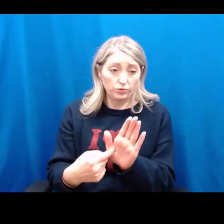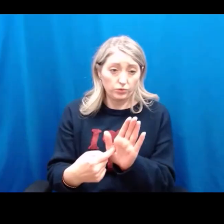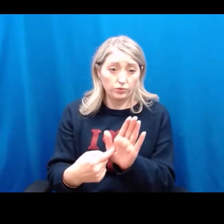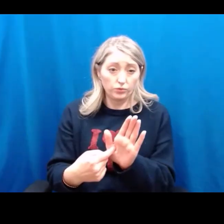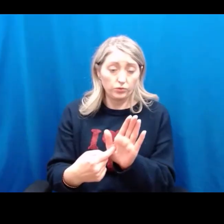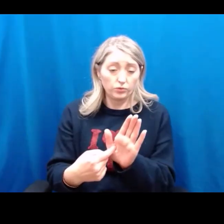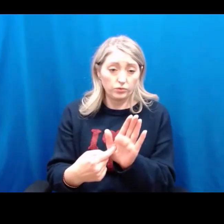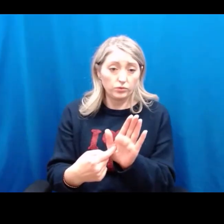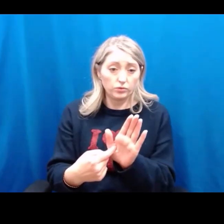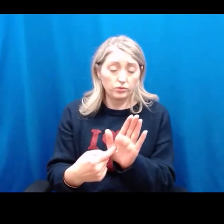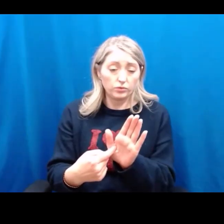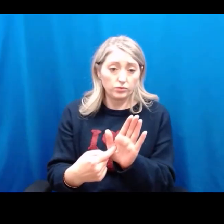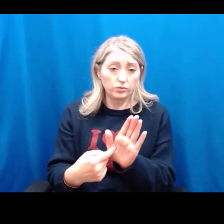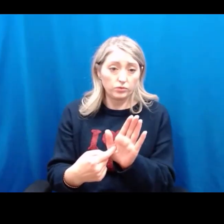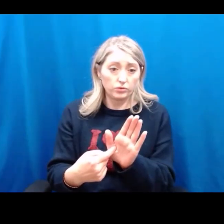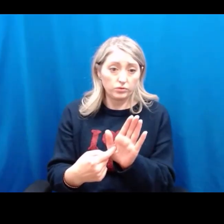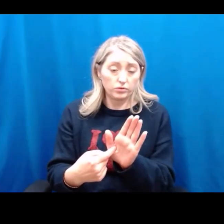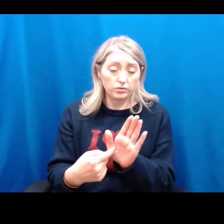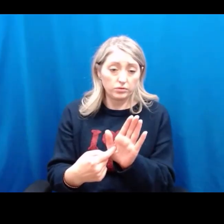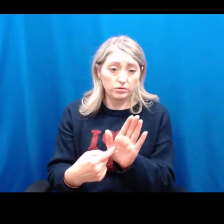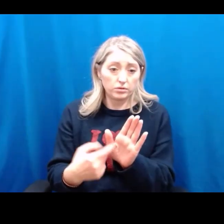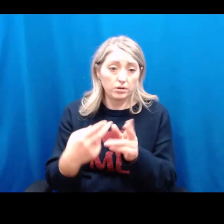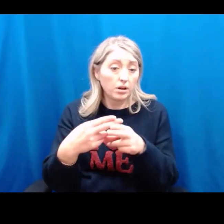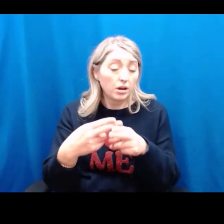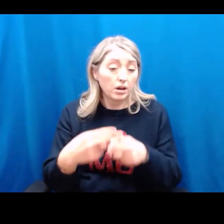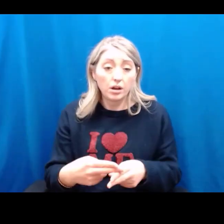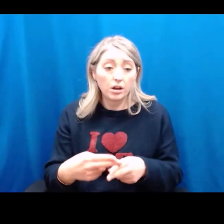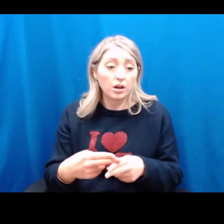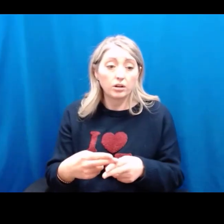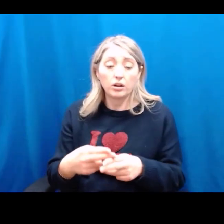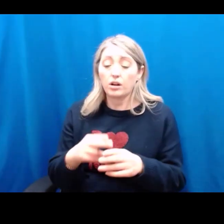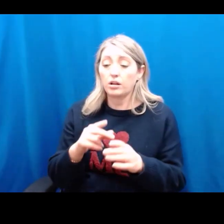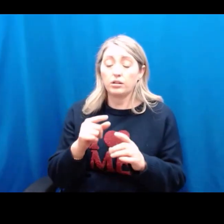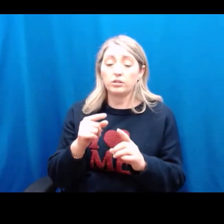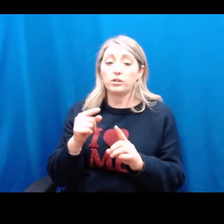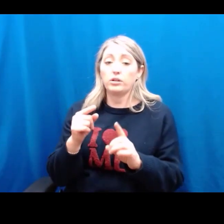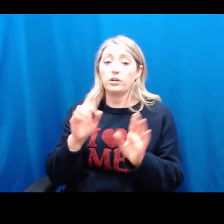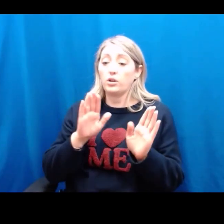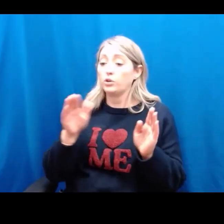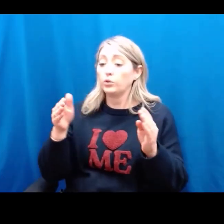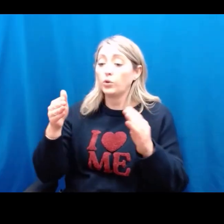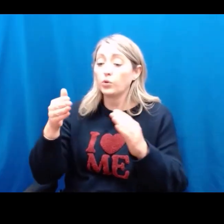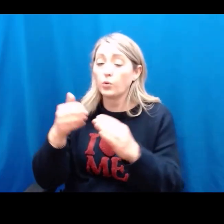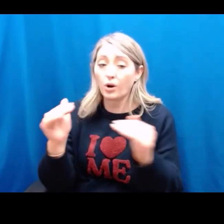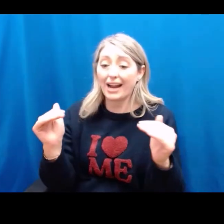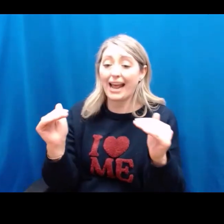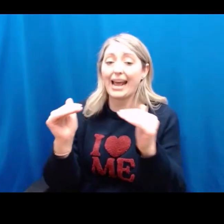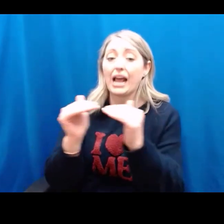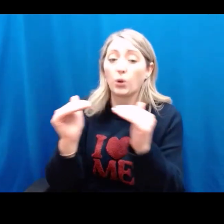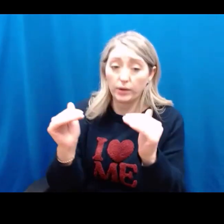it was called towards equity, addresses autism and the DSM